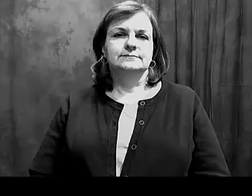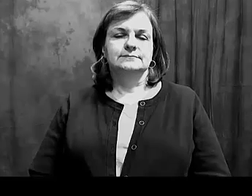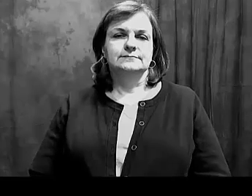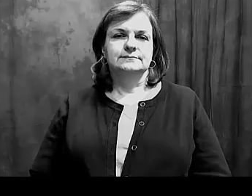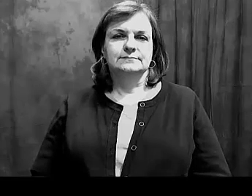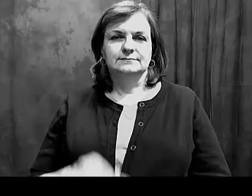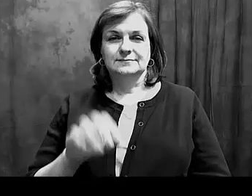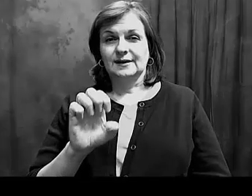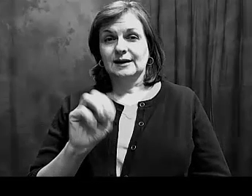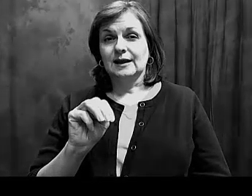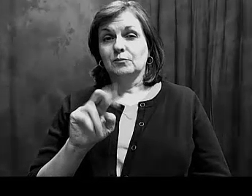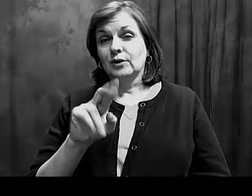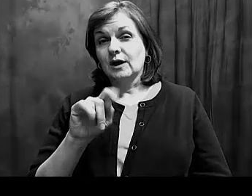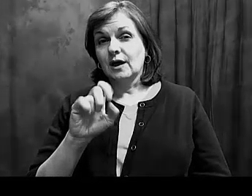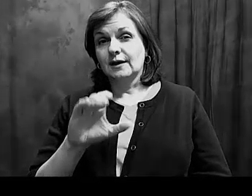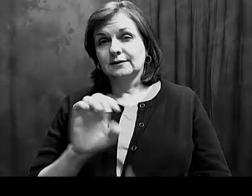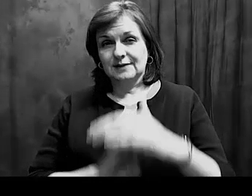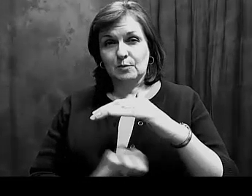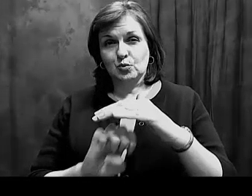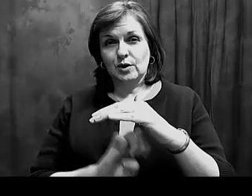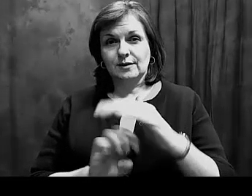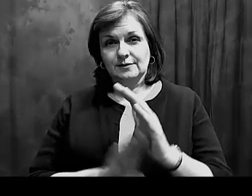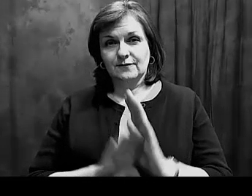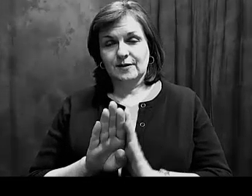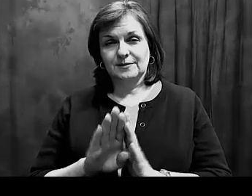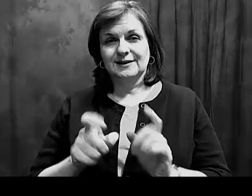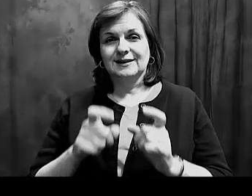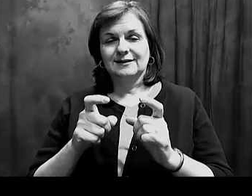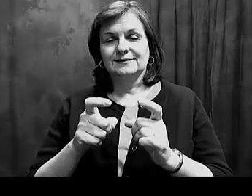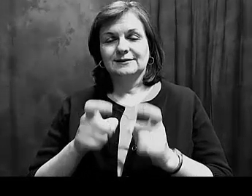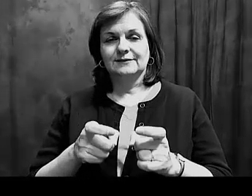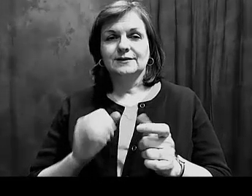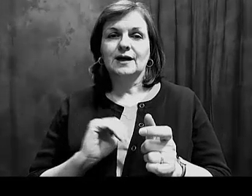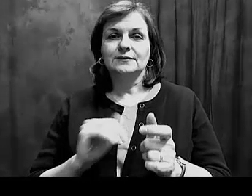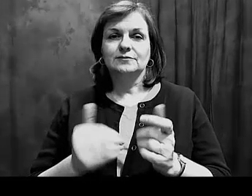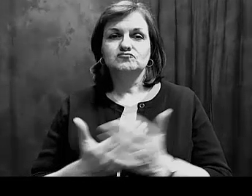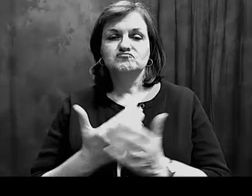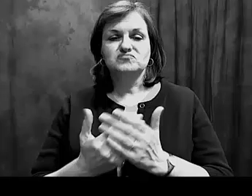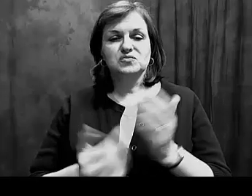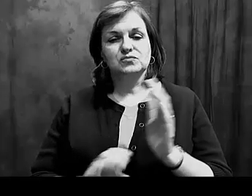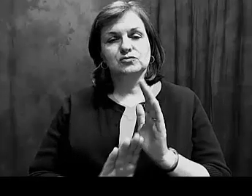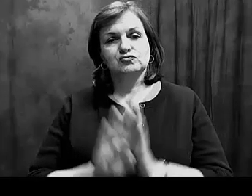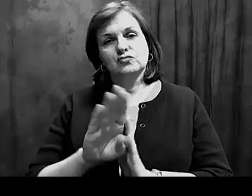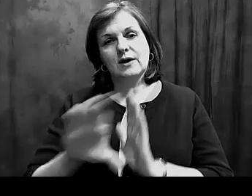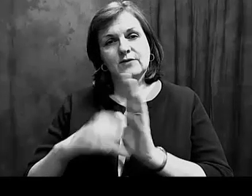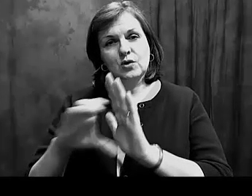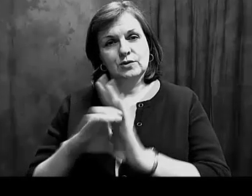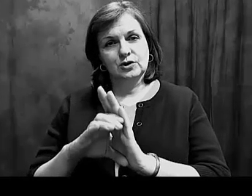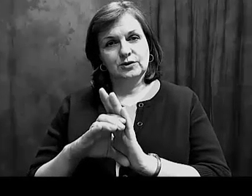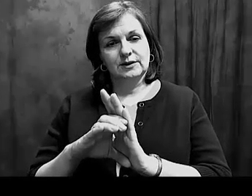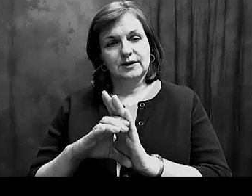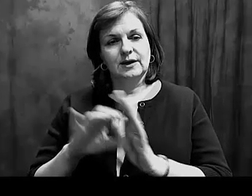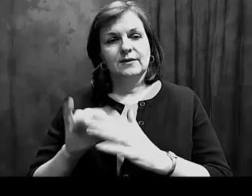Embryonic development will give us our next division of derived characters on our tree and this actually look at the process of